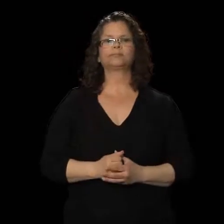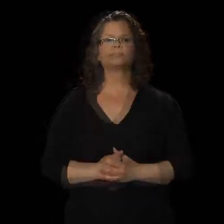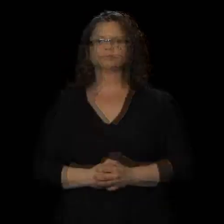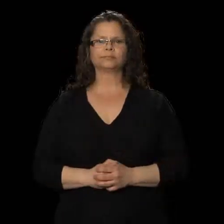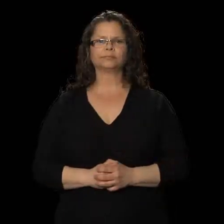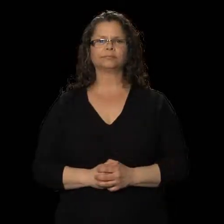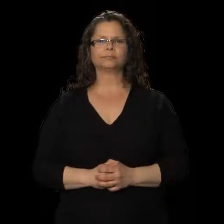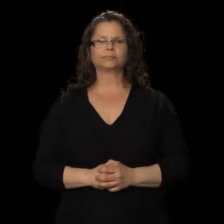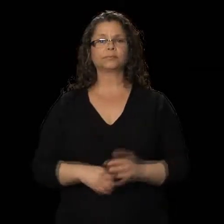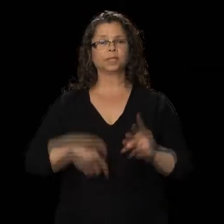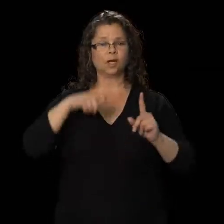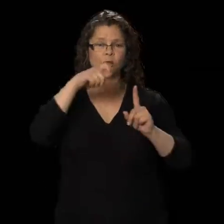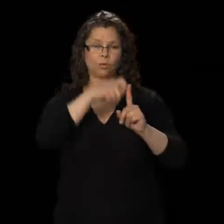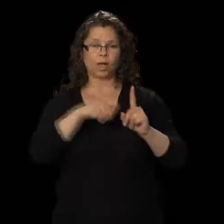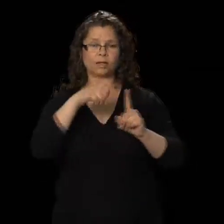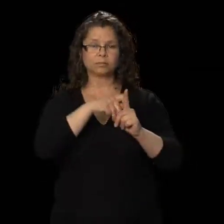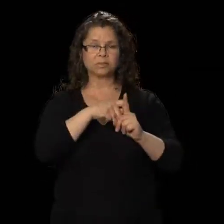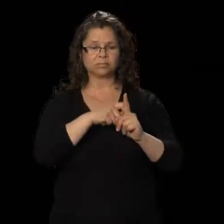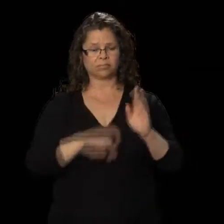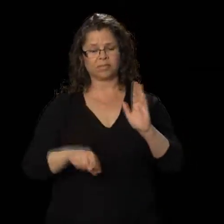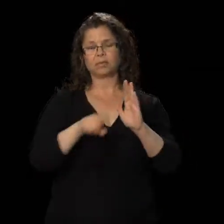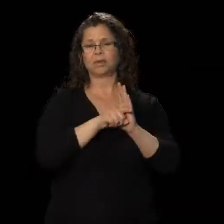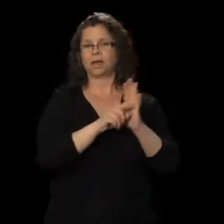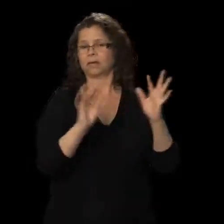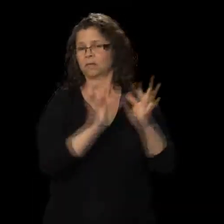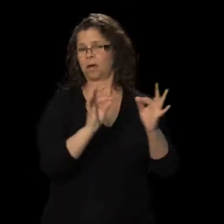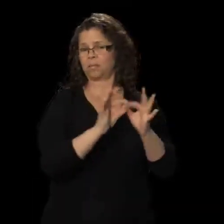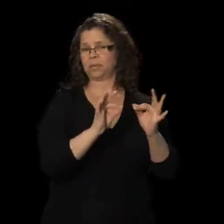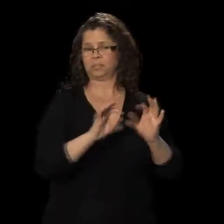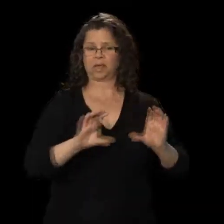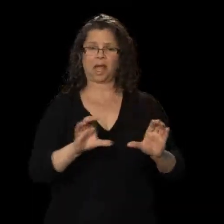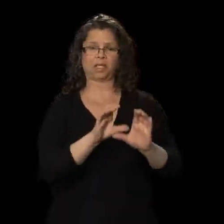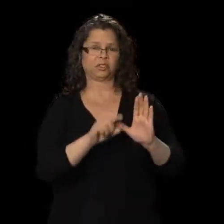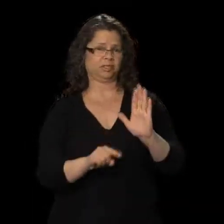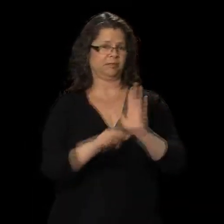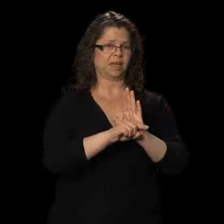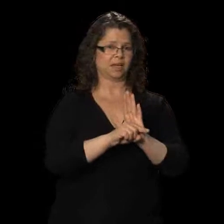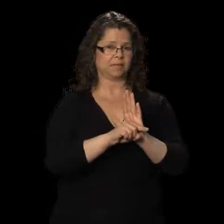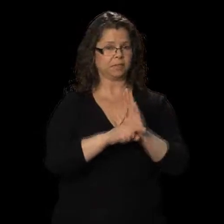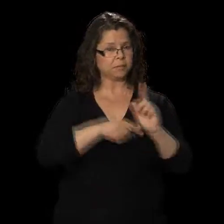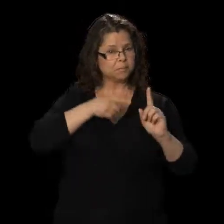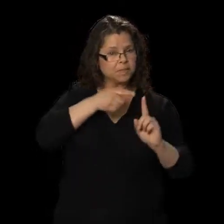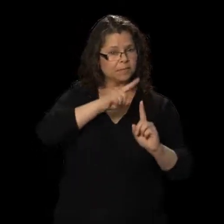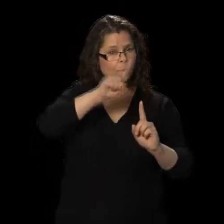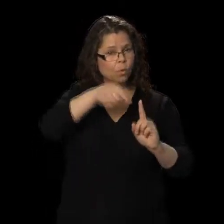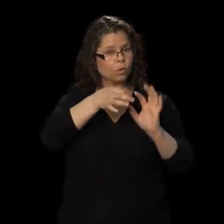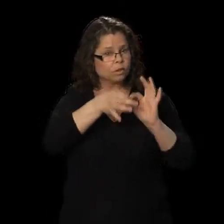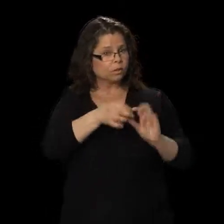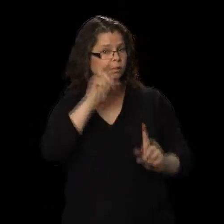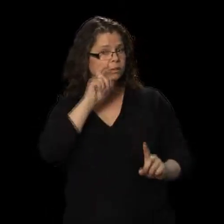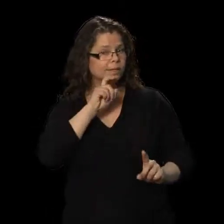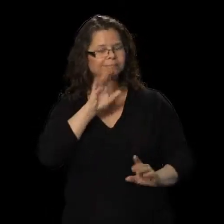Harassment can happen even if the comments or actions are